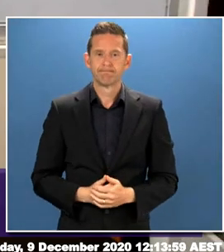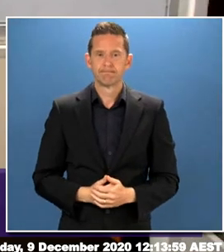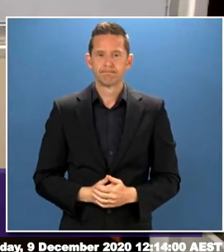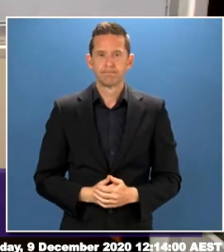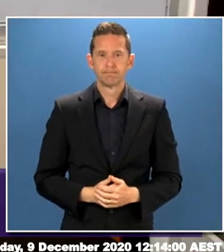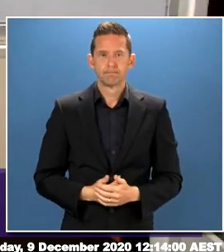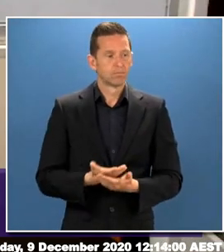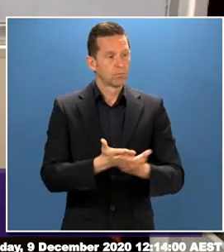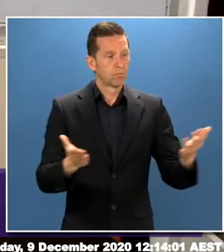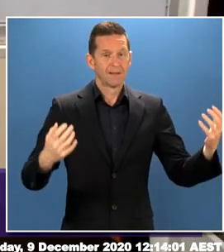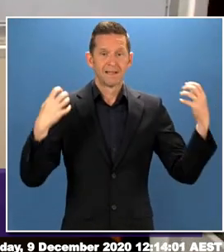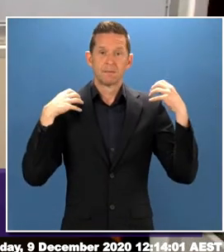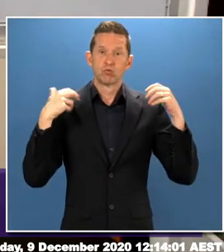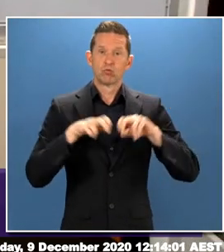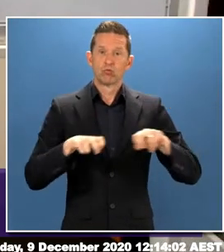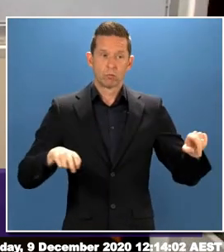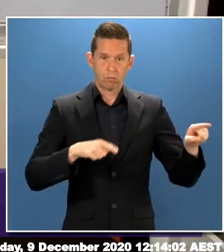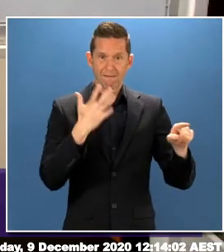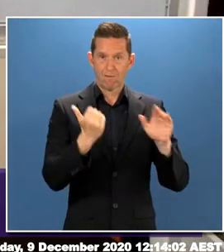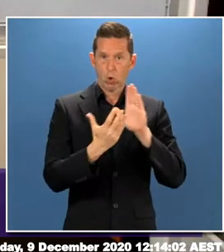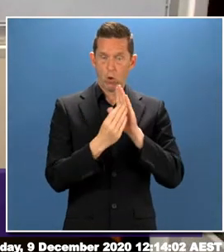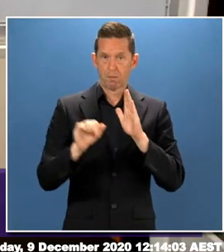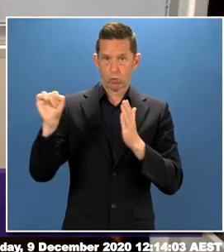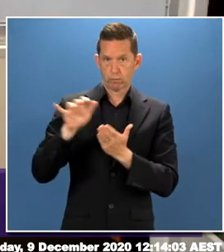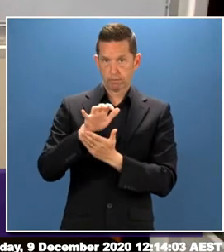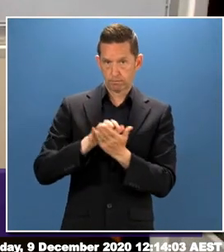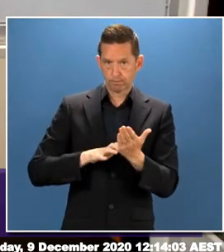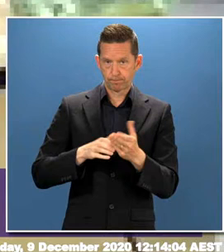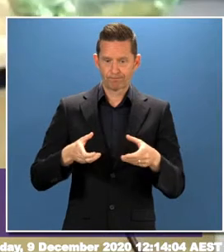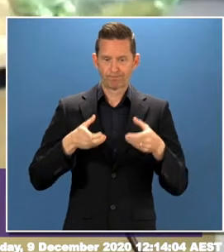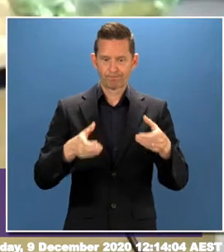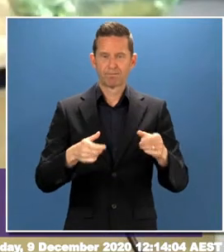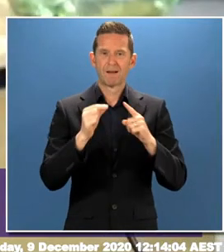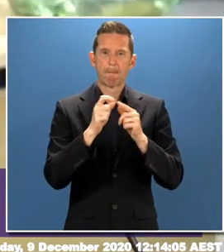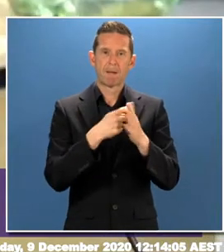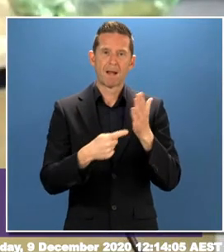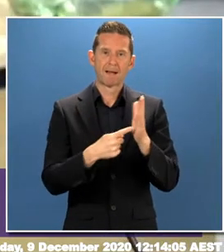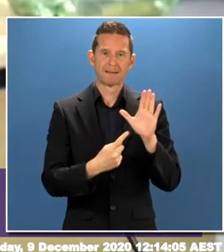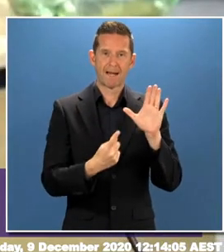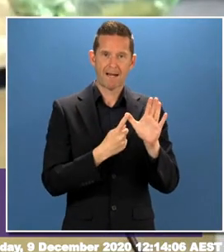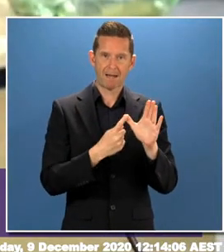Commissioners you will find a copy of Ms Kroes's statement in tender bundle part A at tab 10.